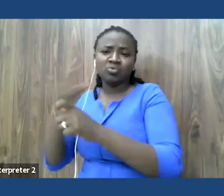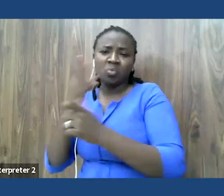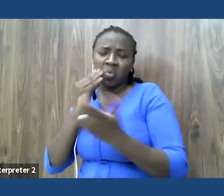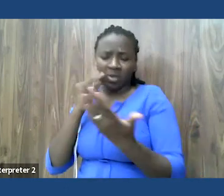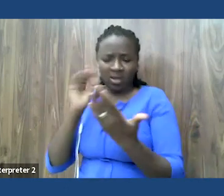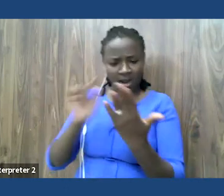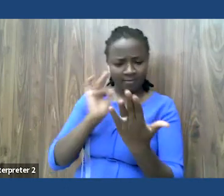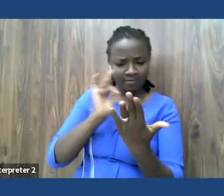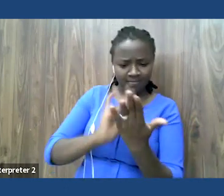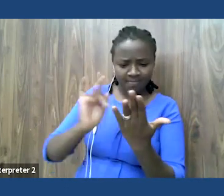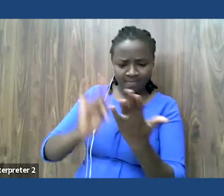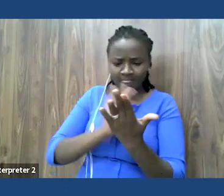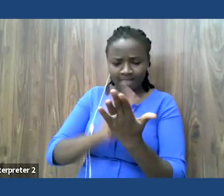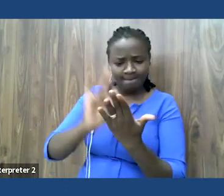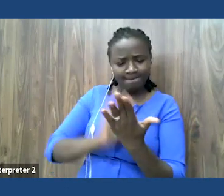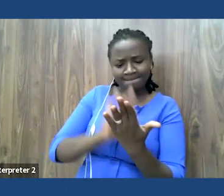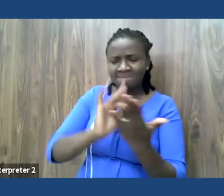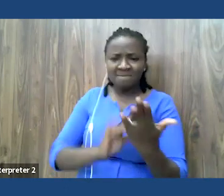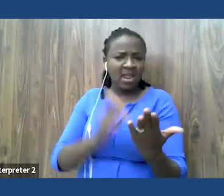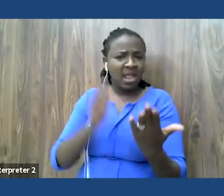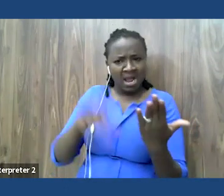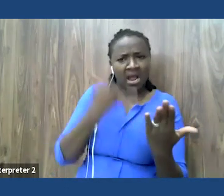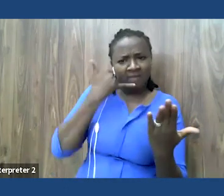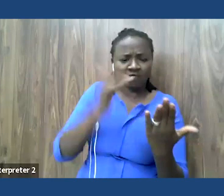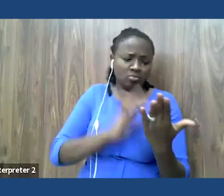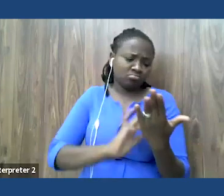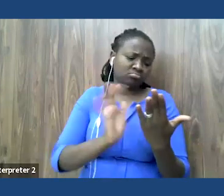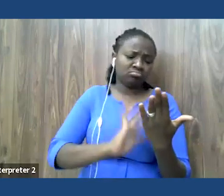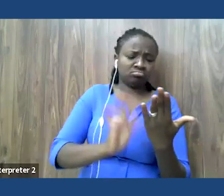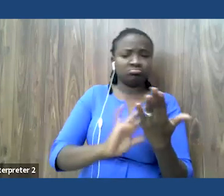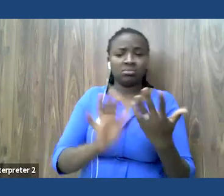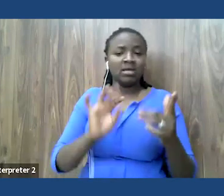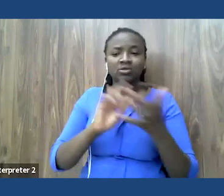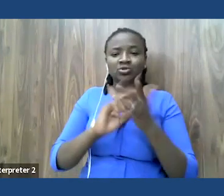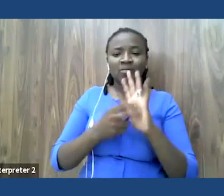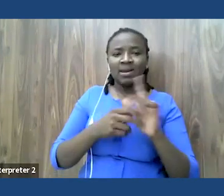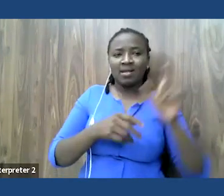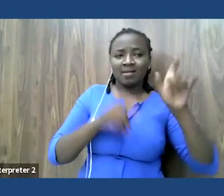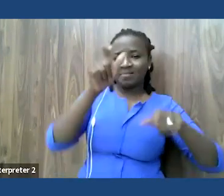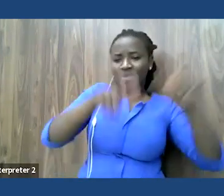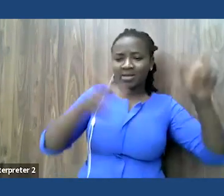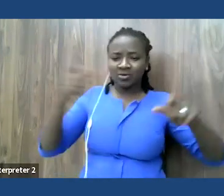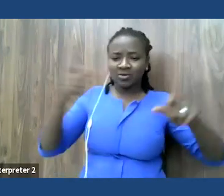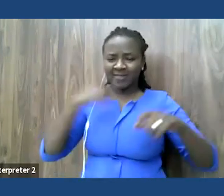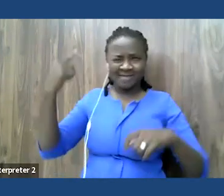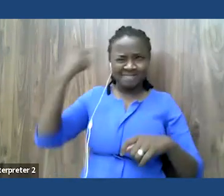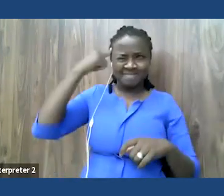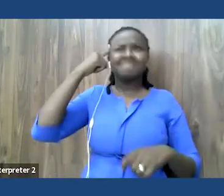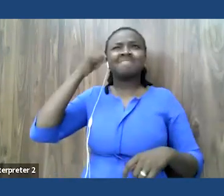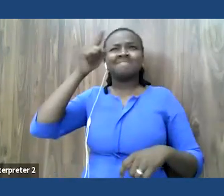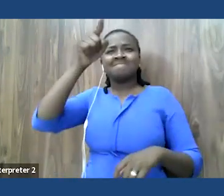click on something you said. So I think everyone has their heads wrapped around generative AI and what the future entails.